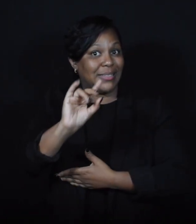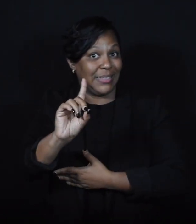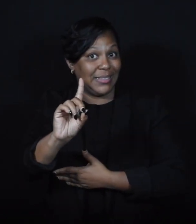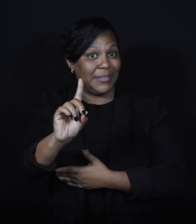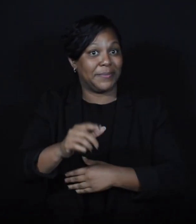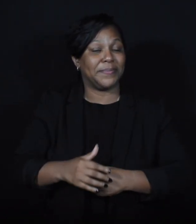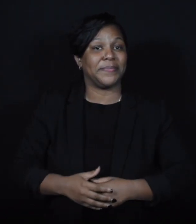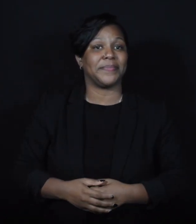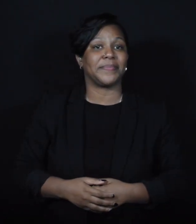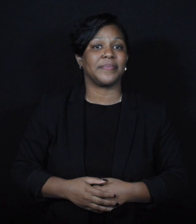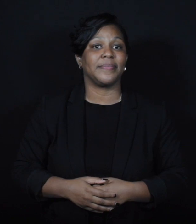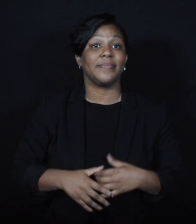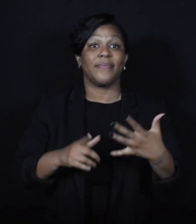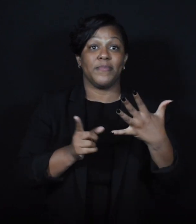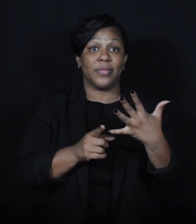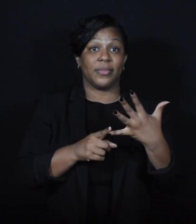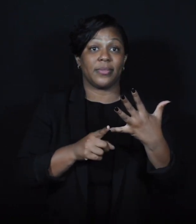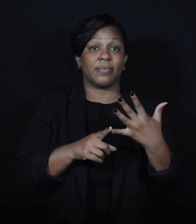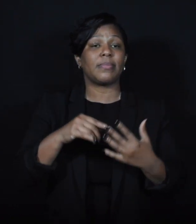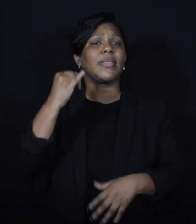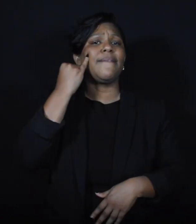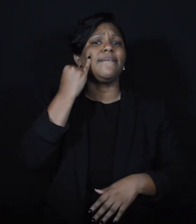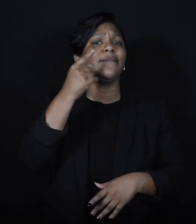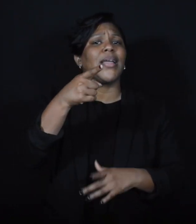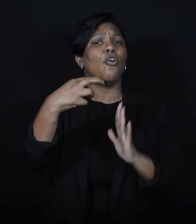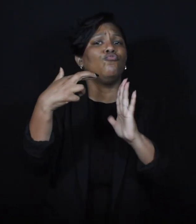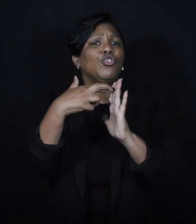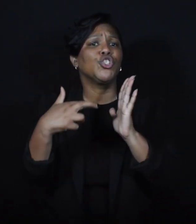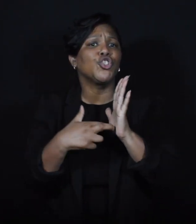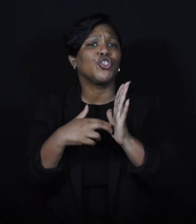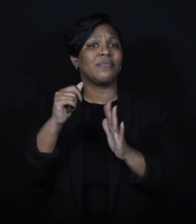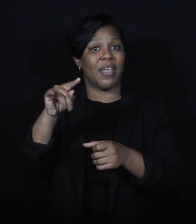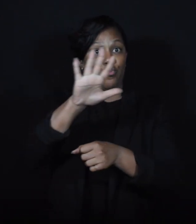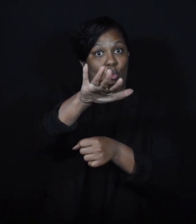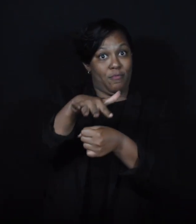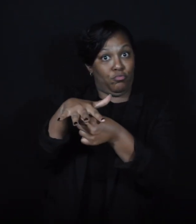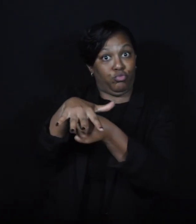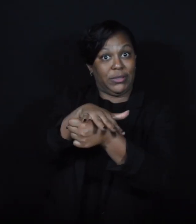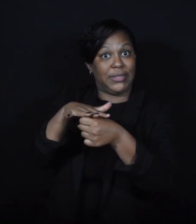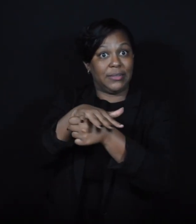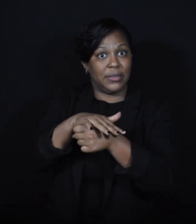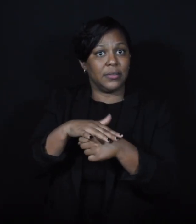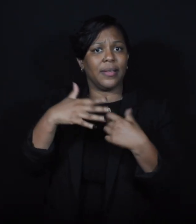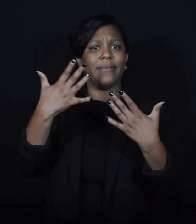5. If you are registered in the precinct, but you have changed names